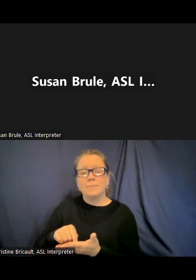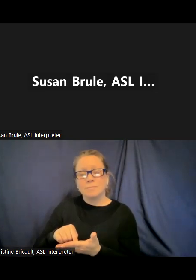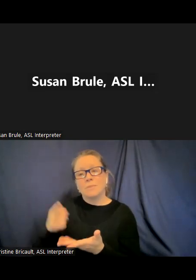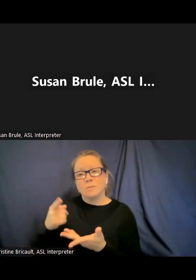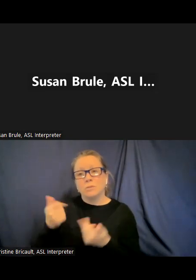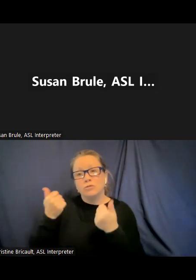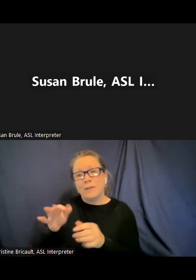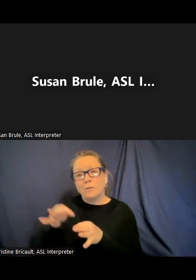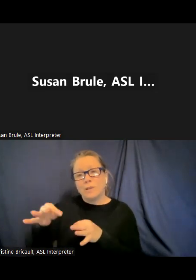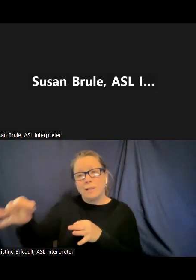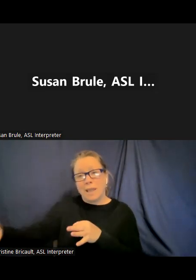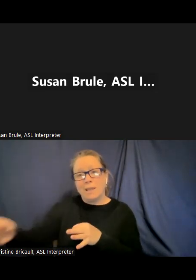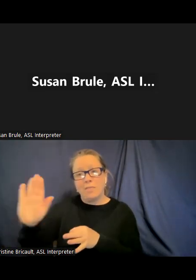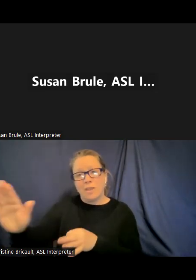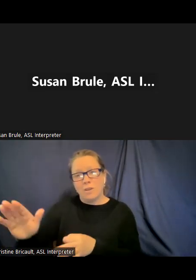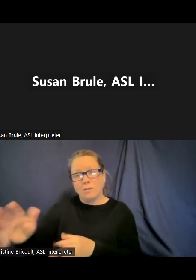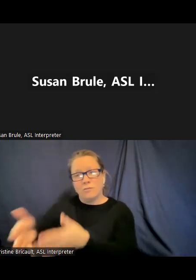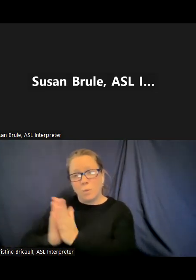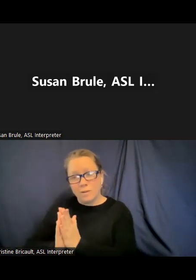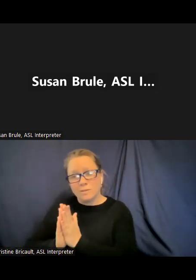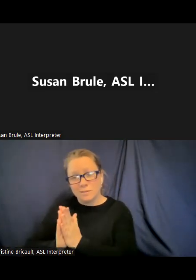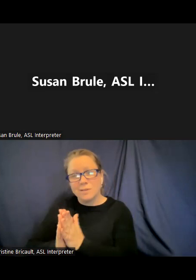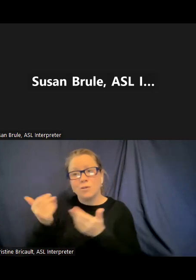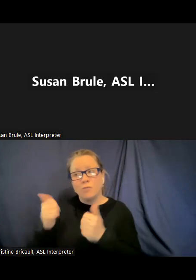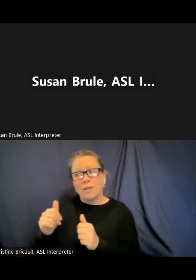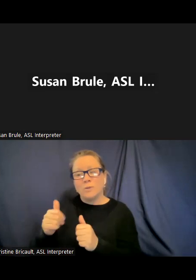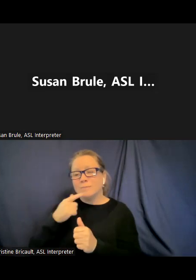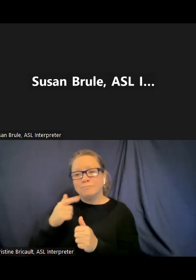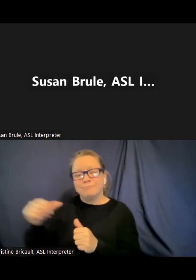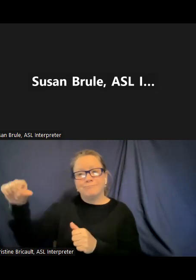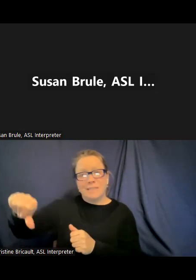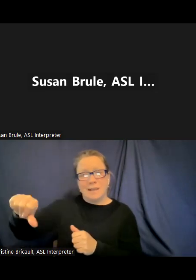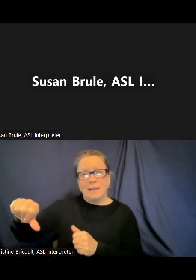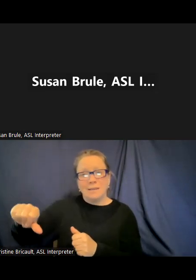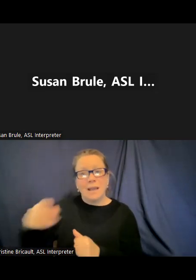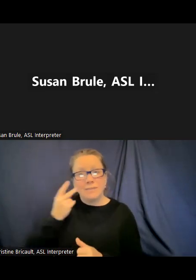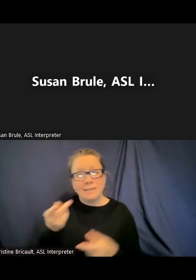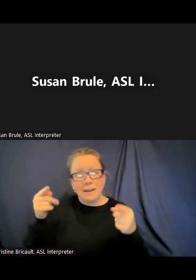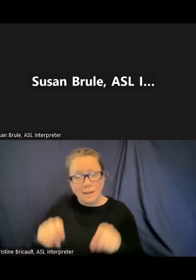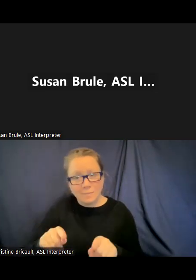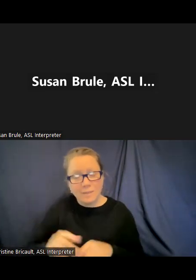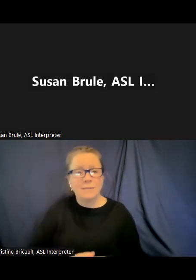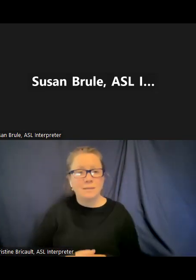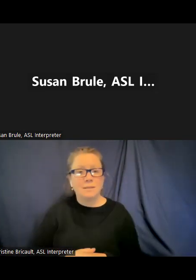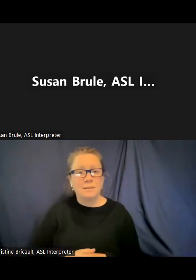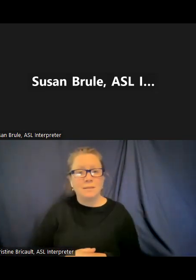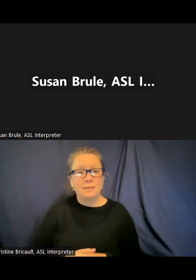Or as a way to deny reasonable accommodation requests. I'm here to warn you that that's a bad idea.